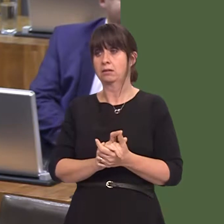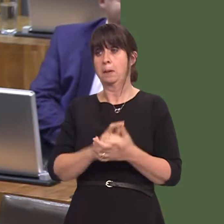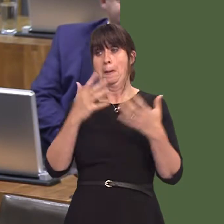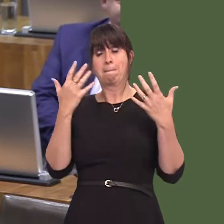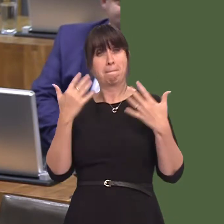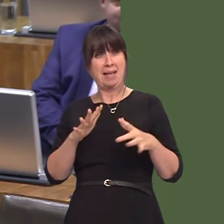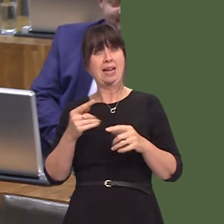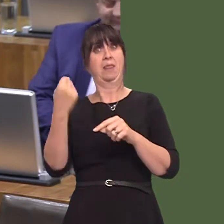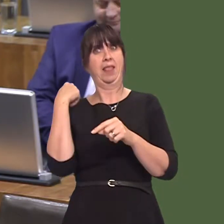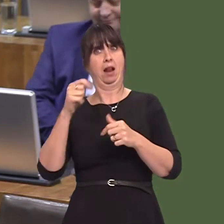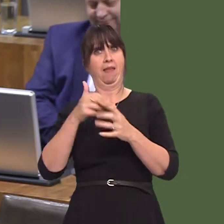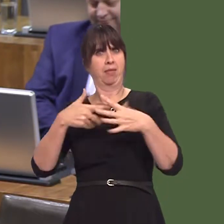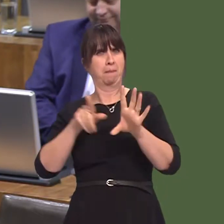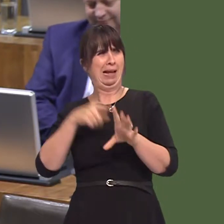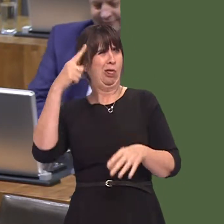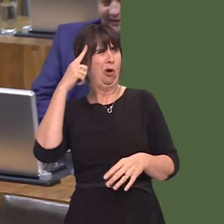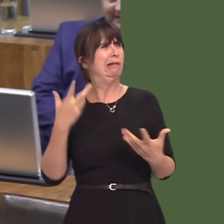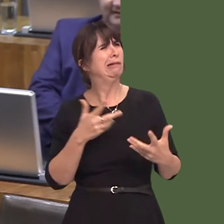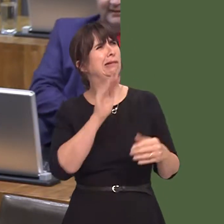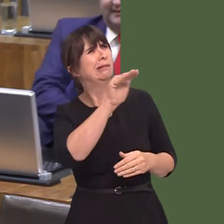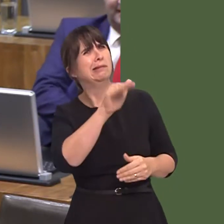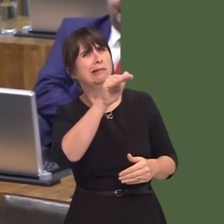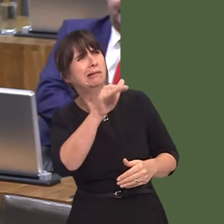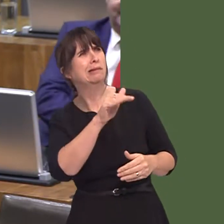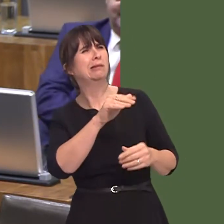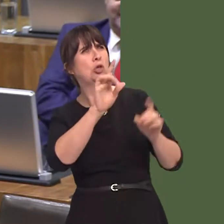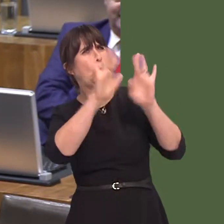We were concerned at that point by an apparent lack of progress on their website.